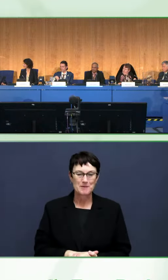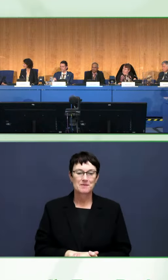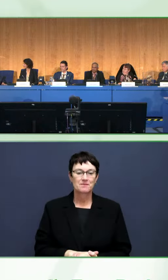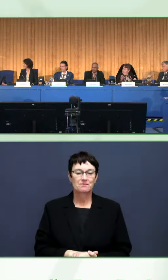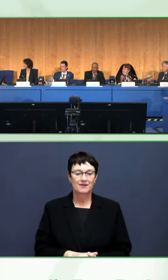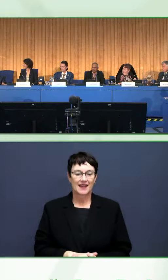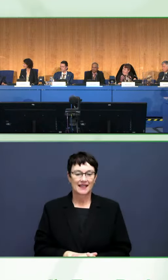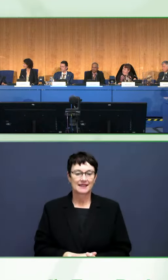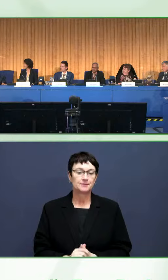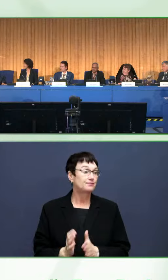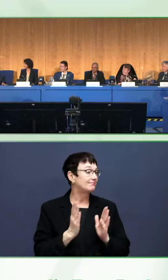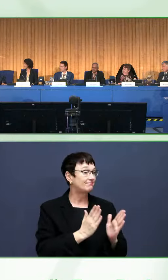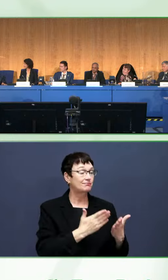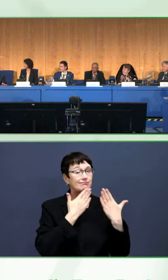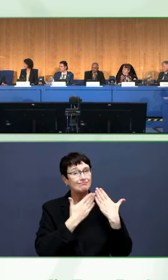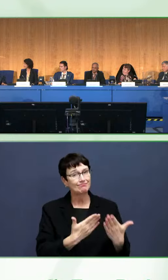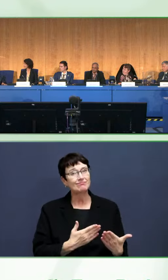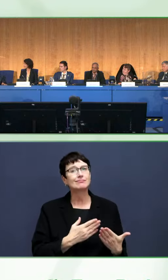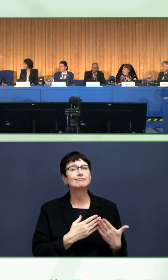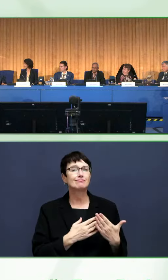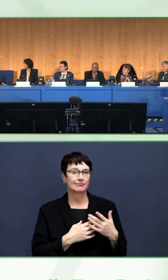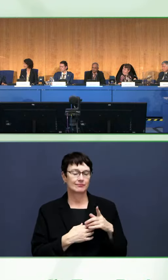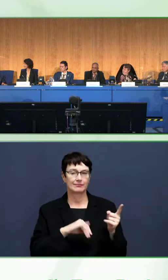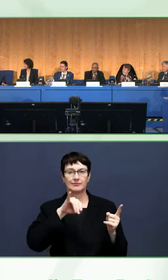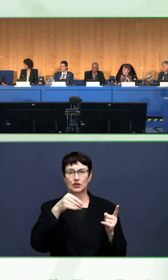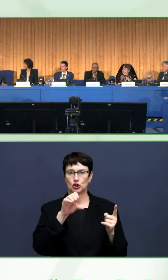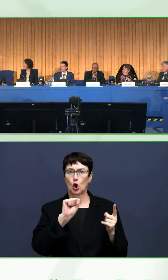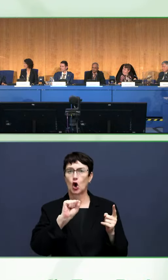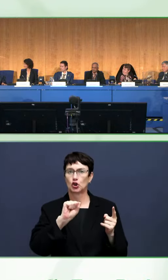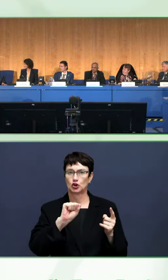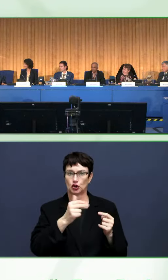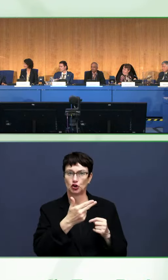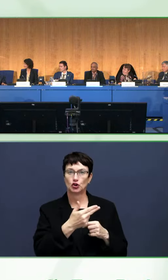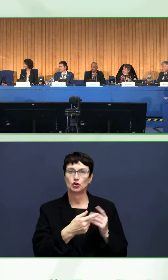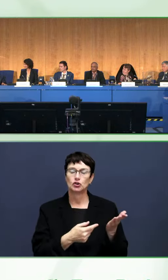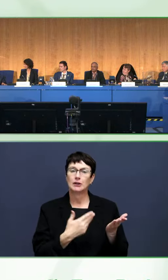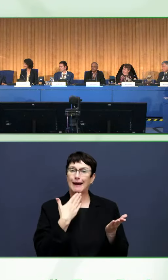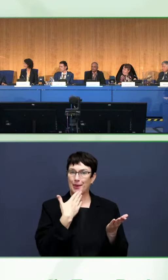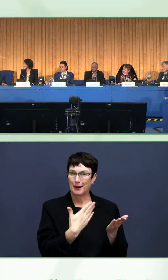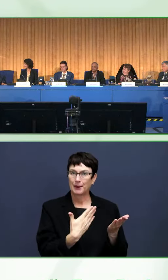our key partners is here.